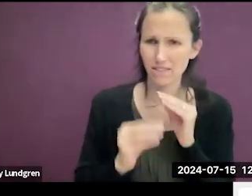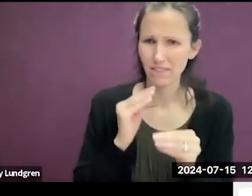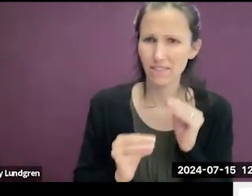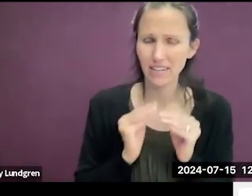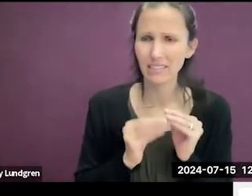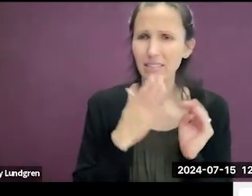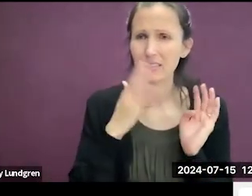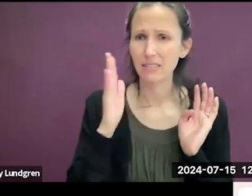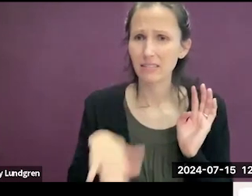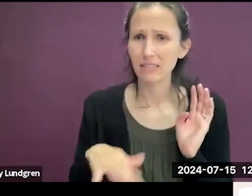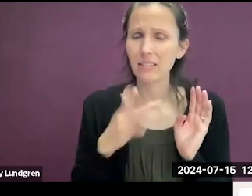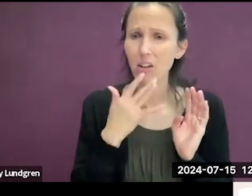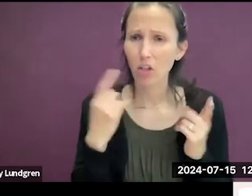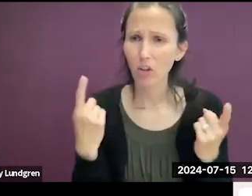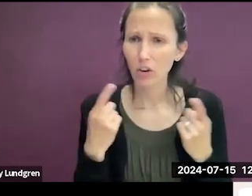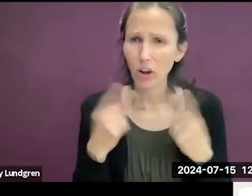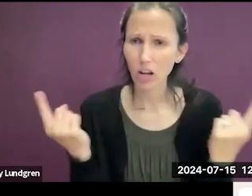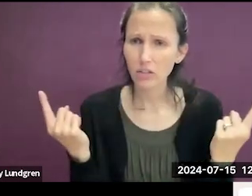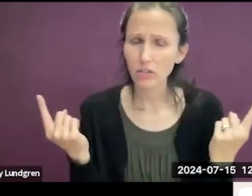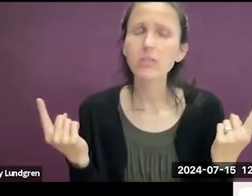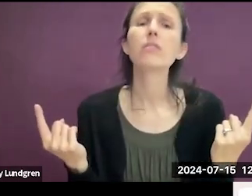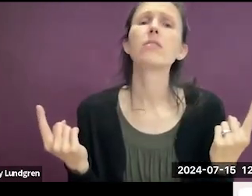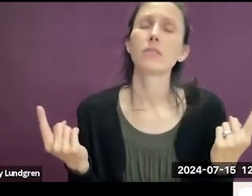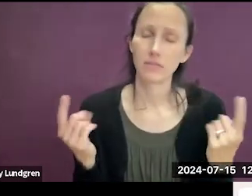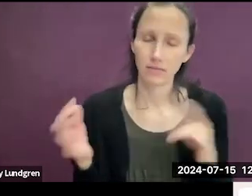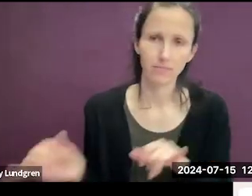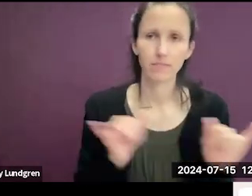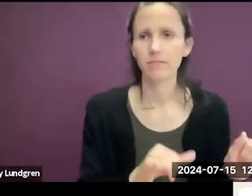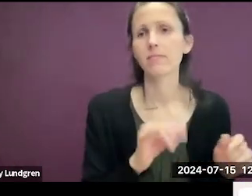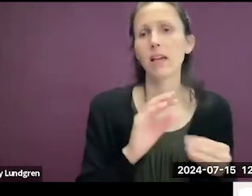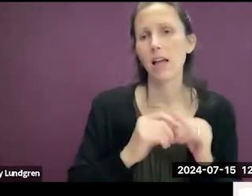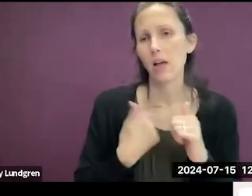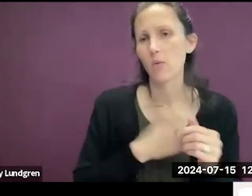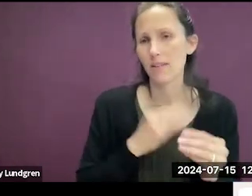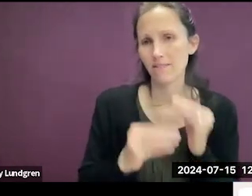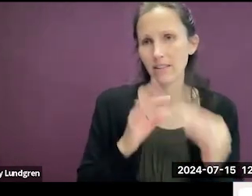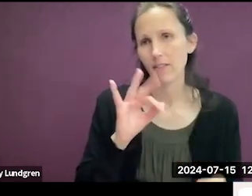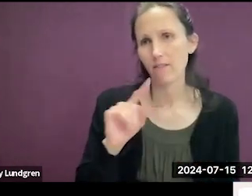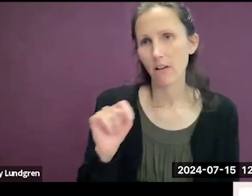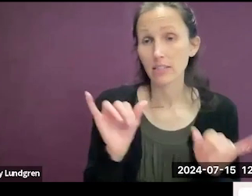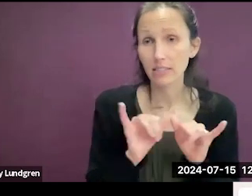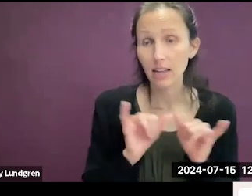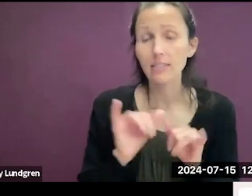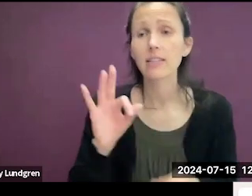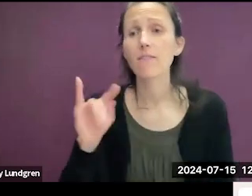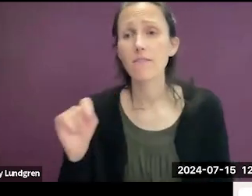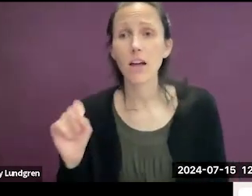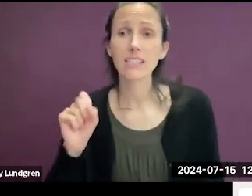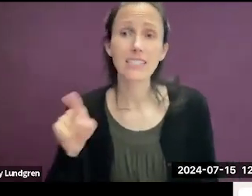Similar to how we corrected our font size or our font style, you can also just highlight your text